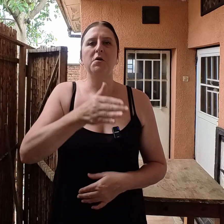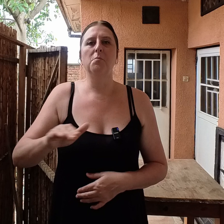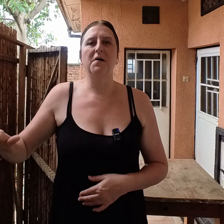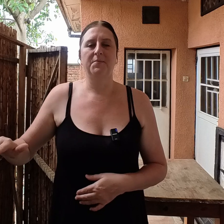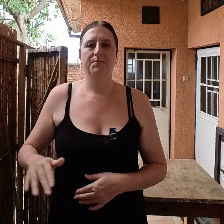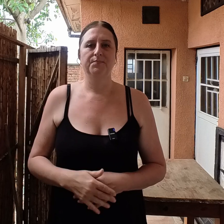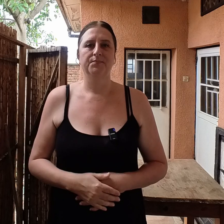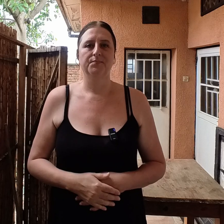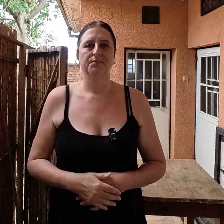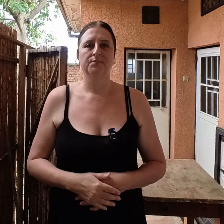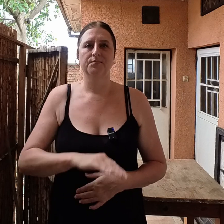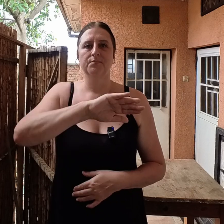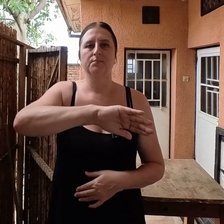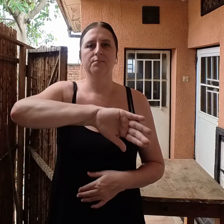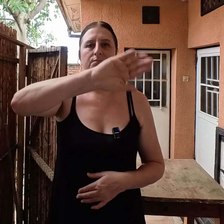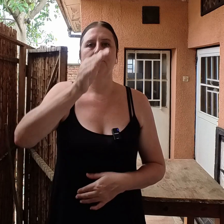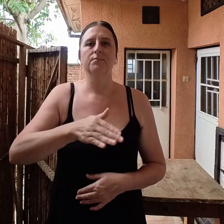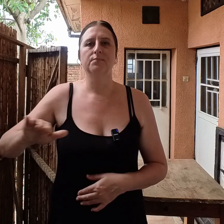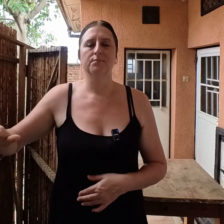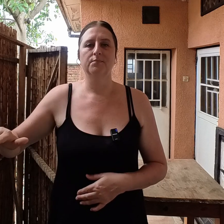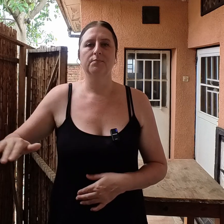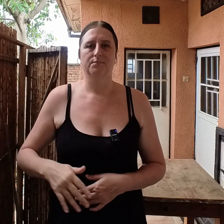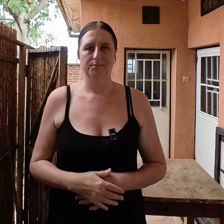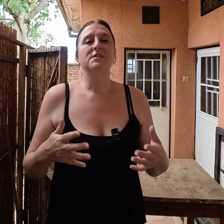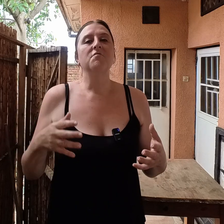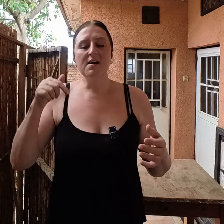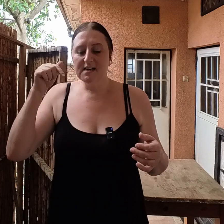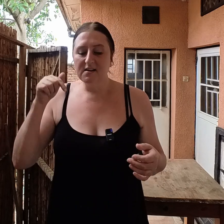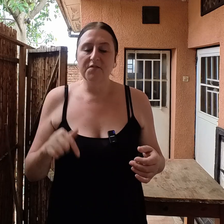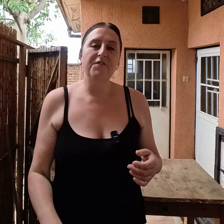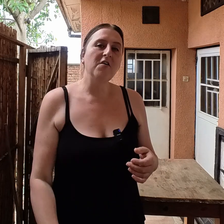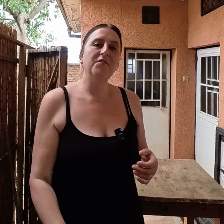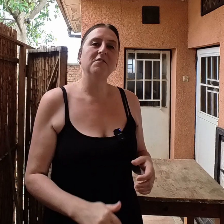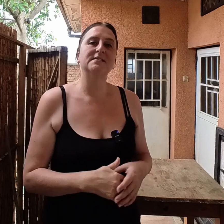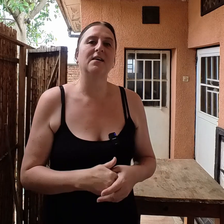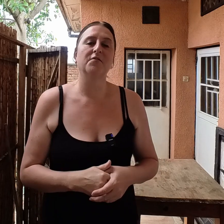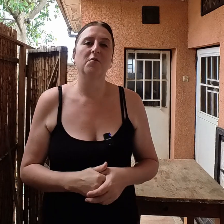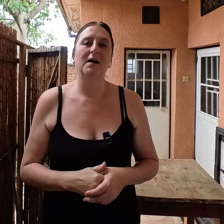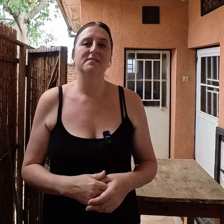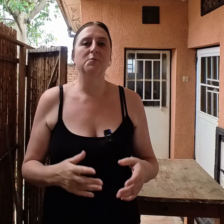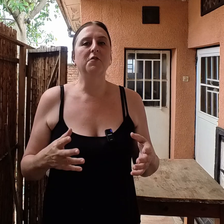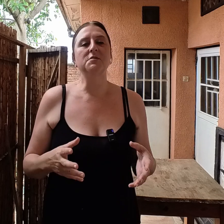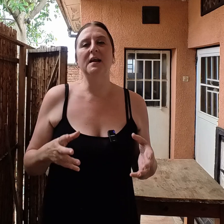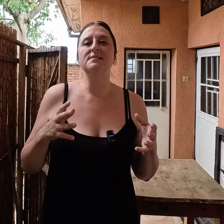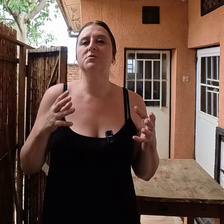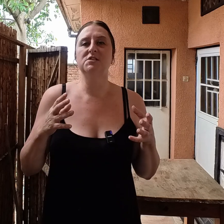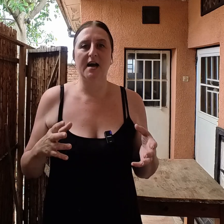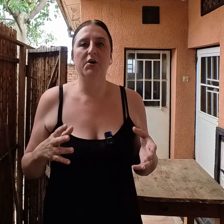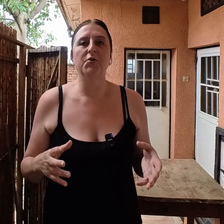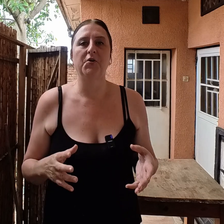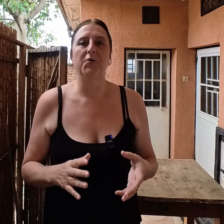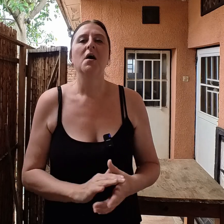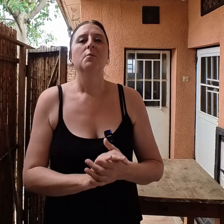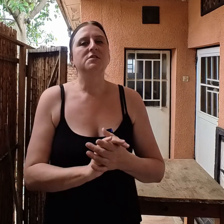Byumba. So, right down in the very, very south of Rwanda we've got a place called Cyangugu,